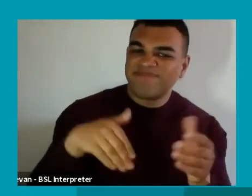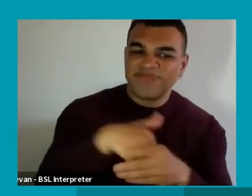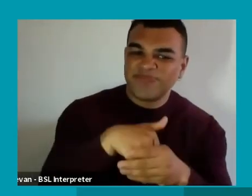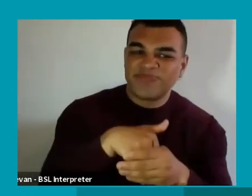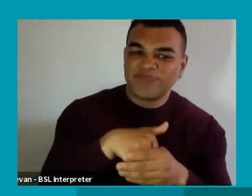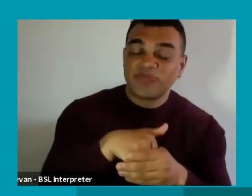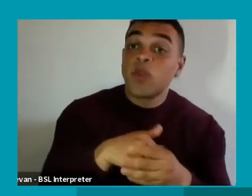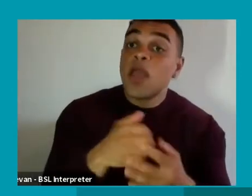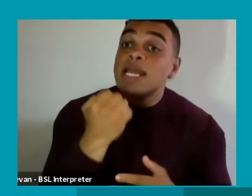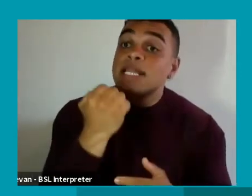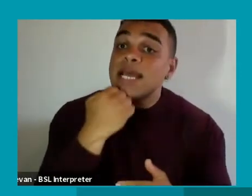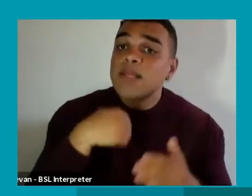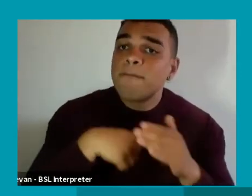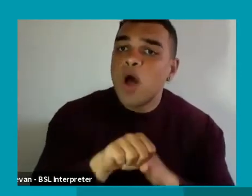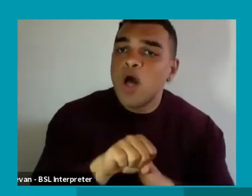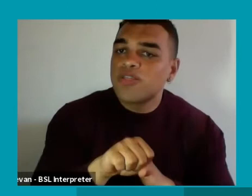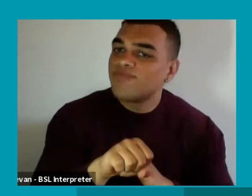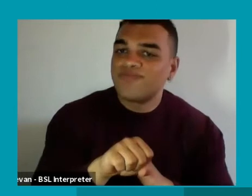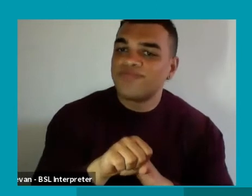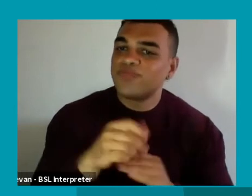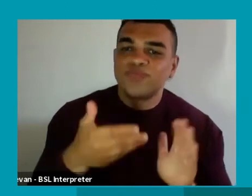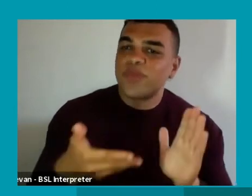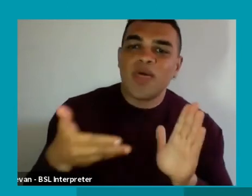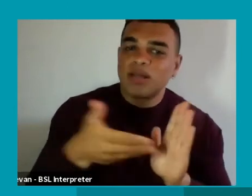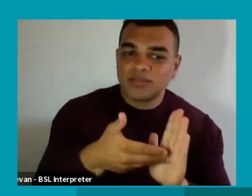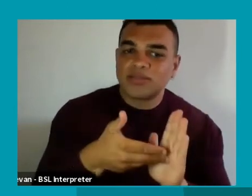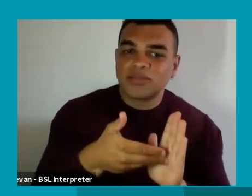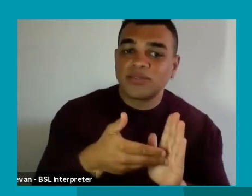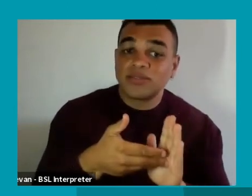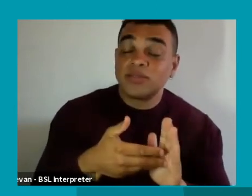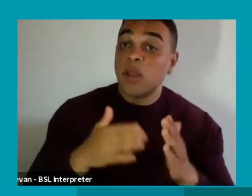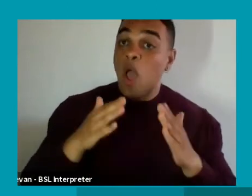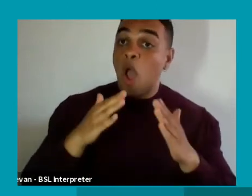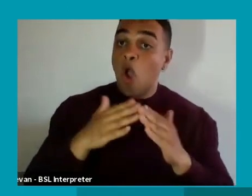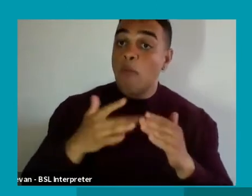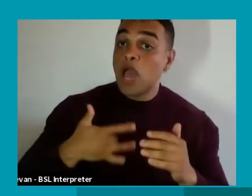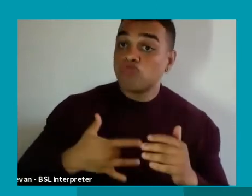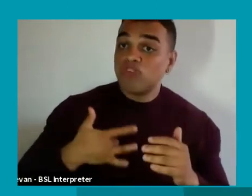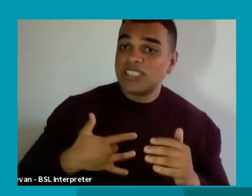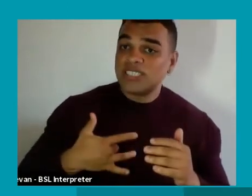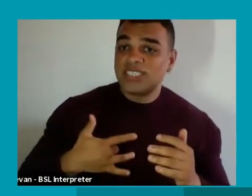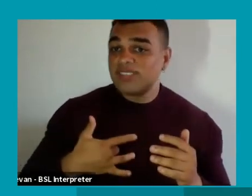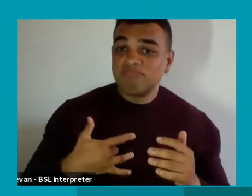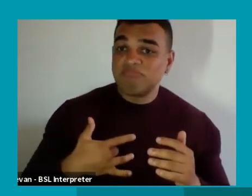Leave it off at home address most of the time, recruiters or employers will contact you via email or phone now and so your home address